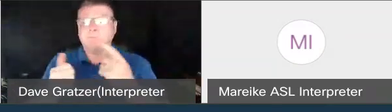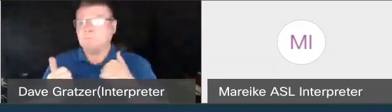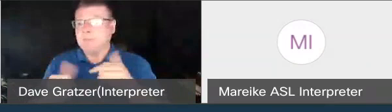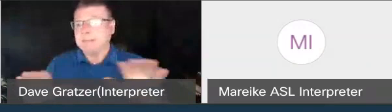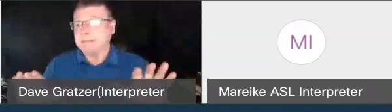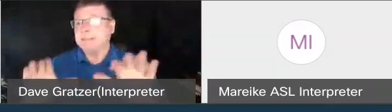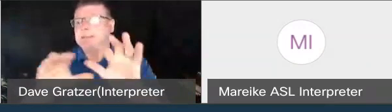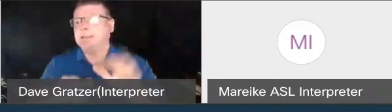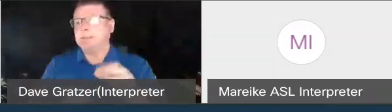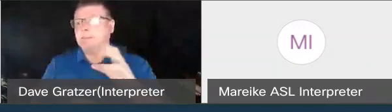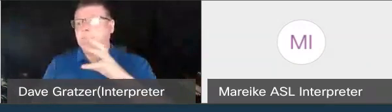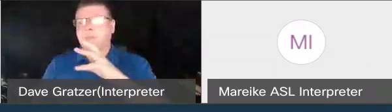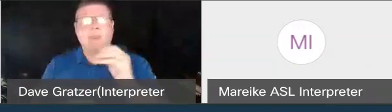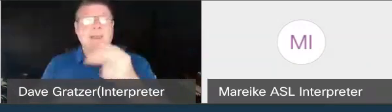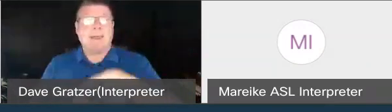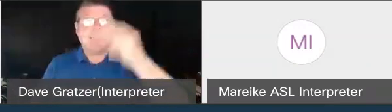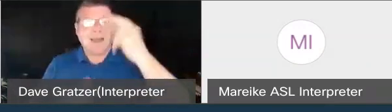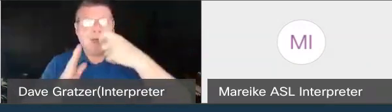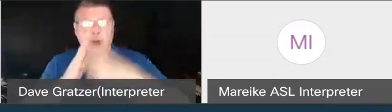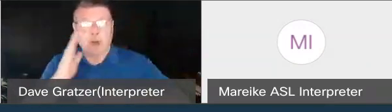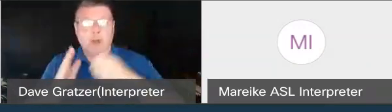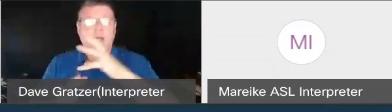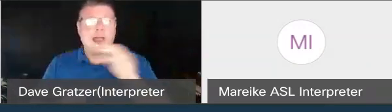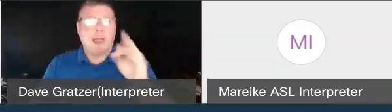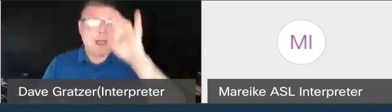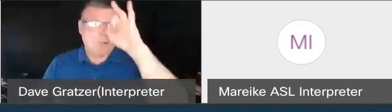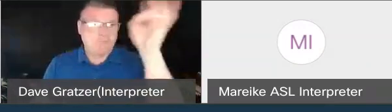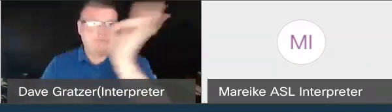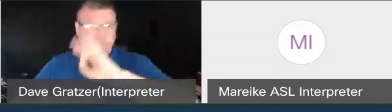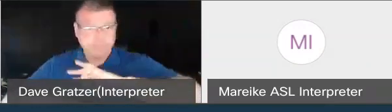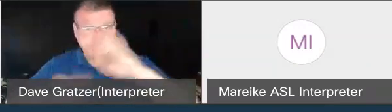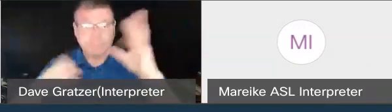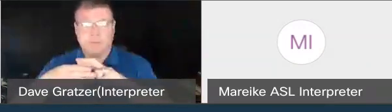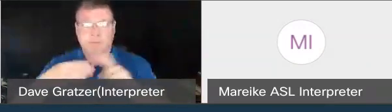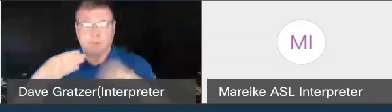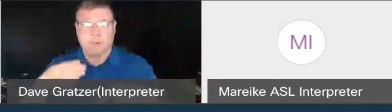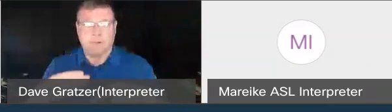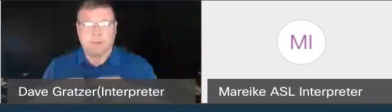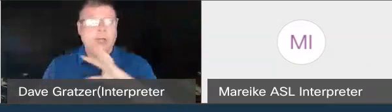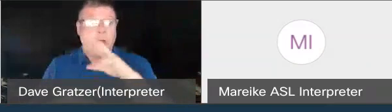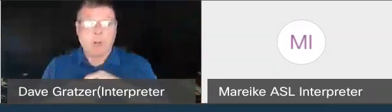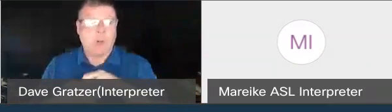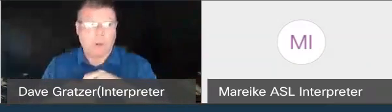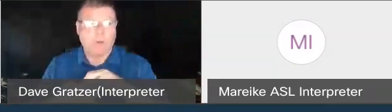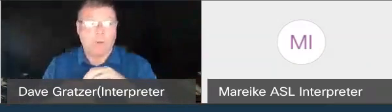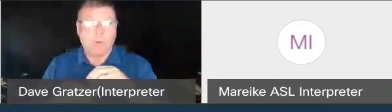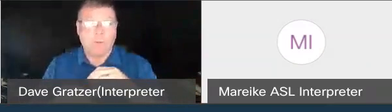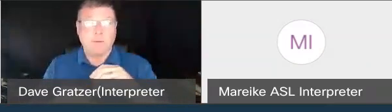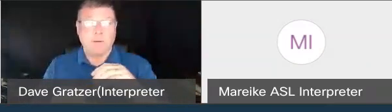was the high cost and the remarkably inferior outcomes, including enhanced death rate even, that result